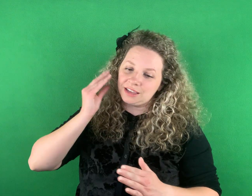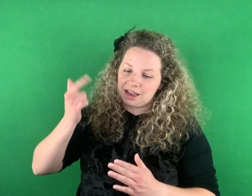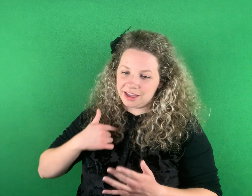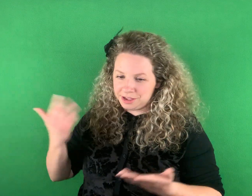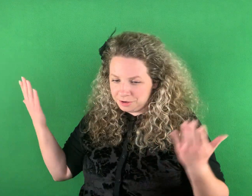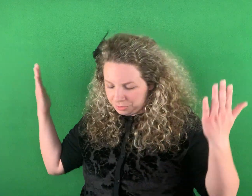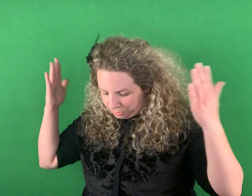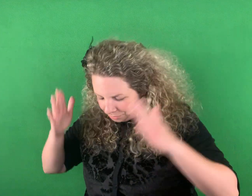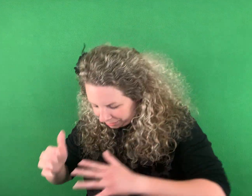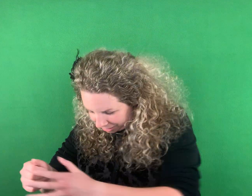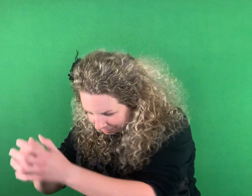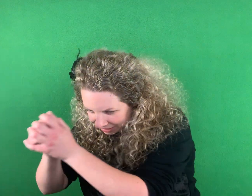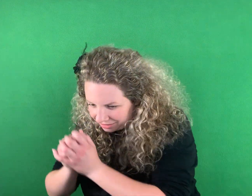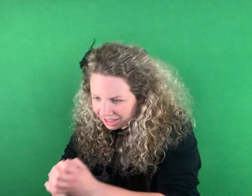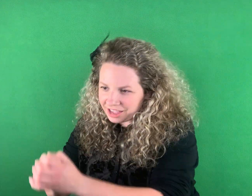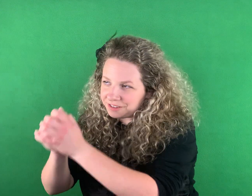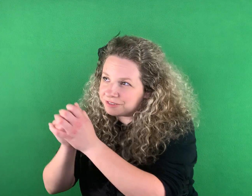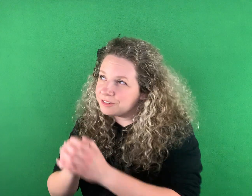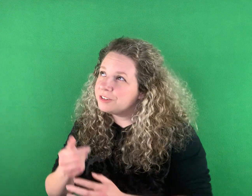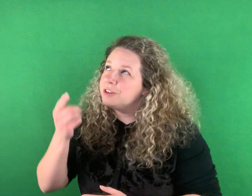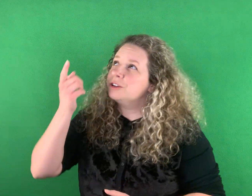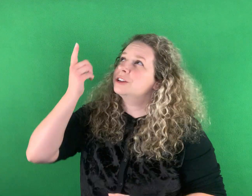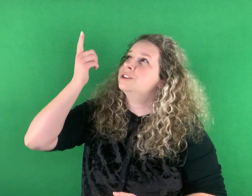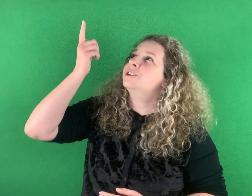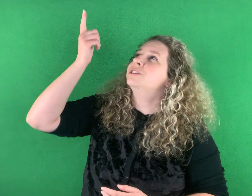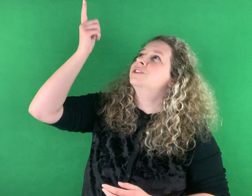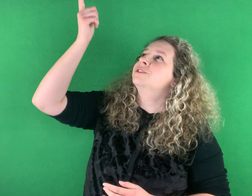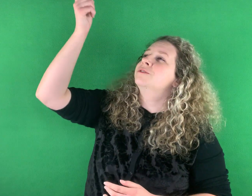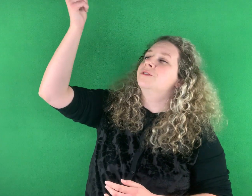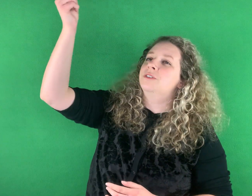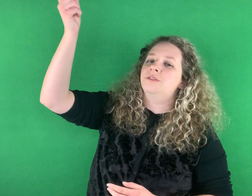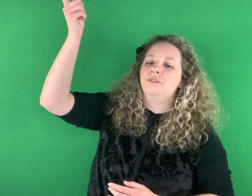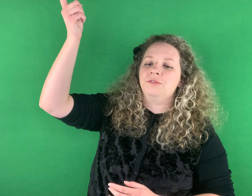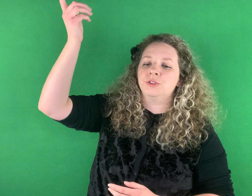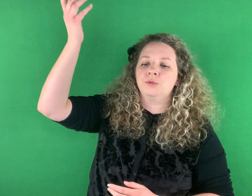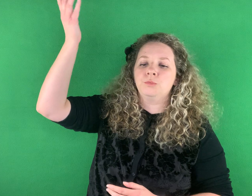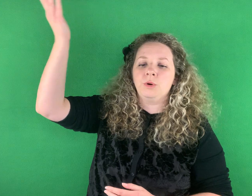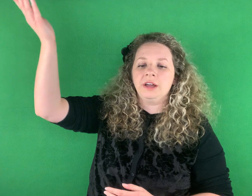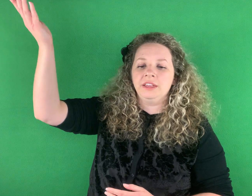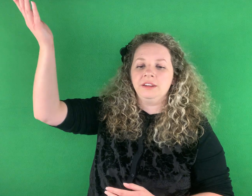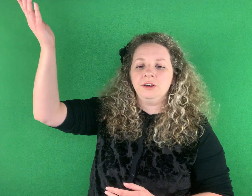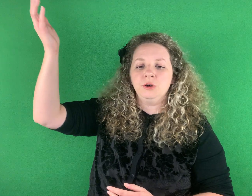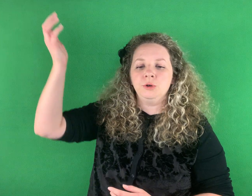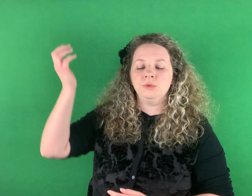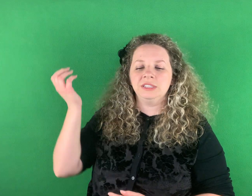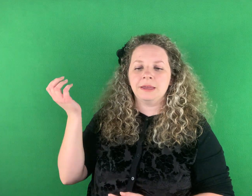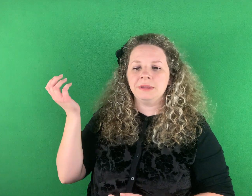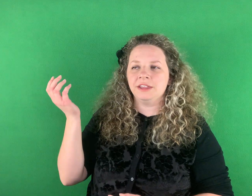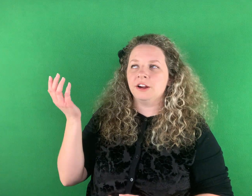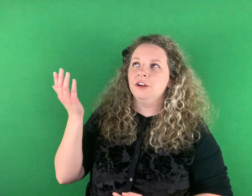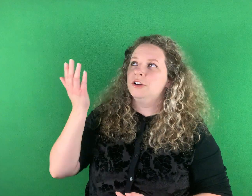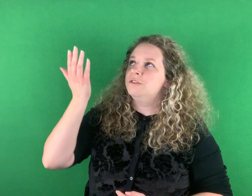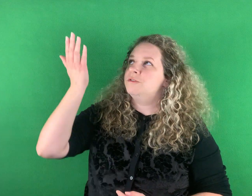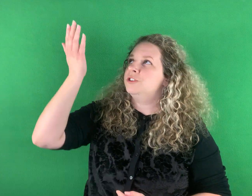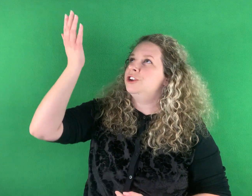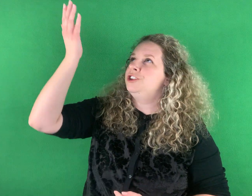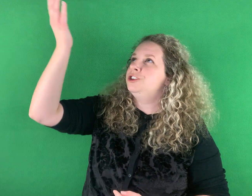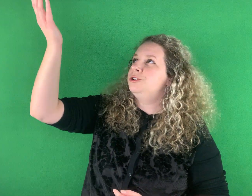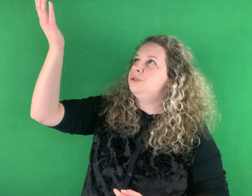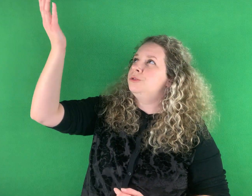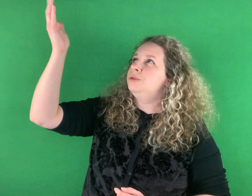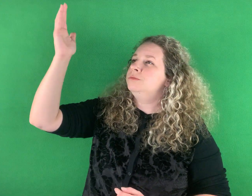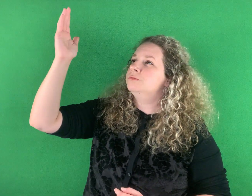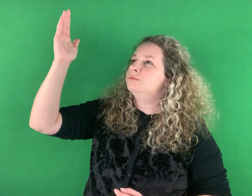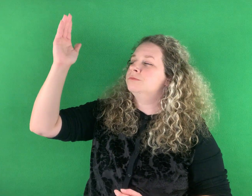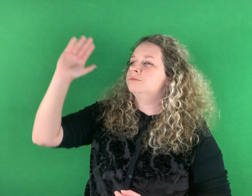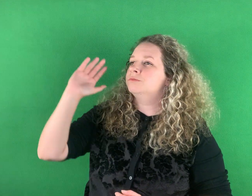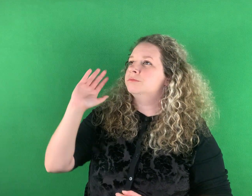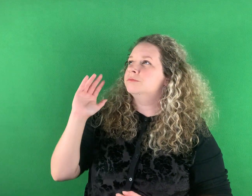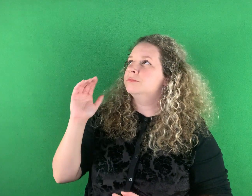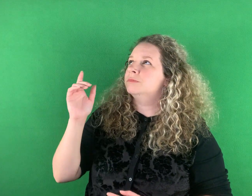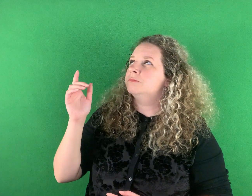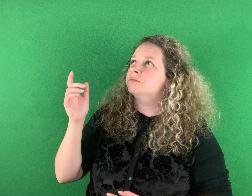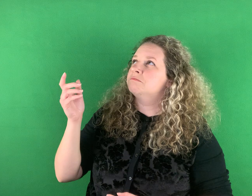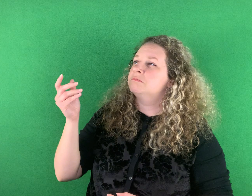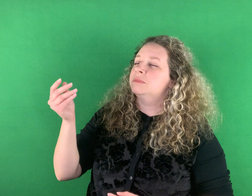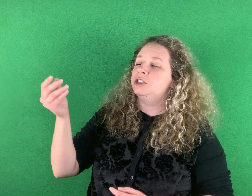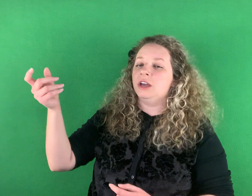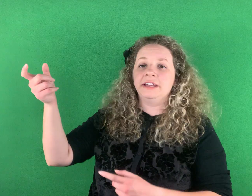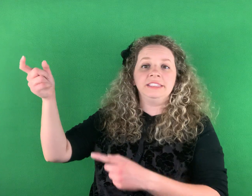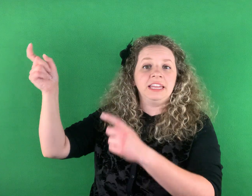I could say: